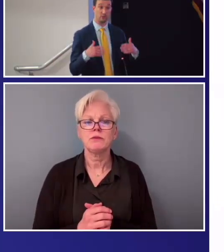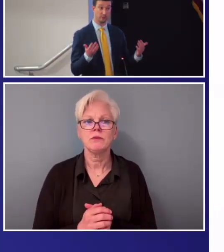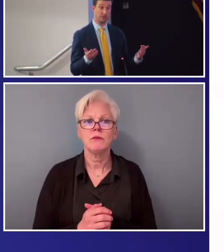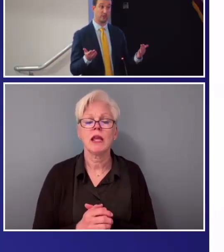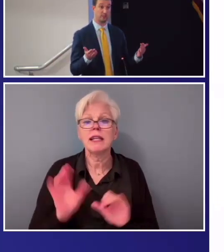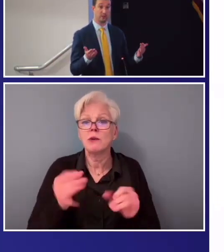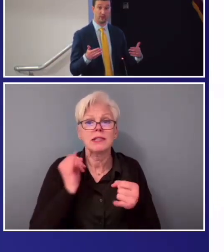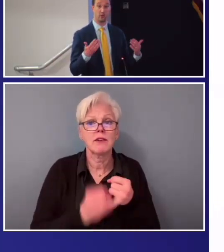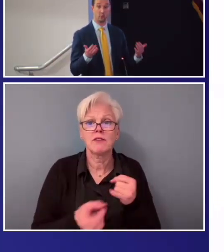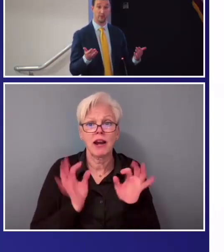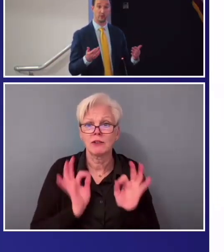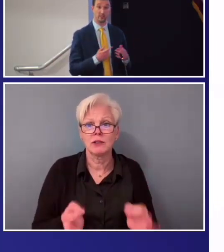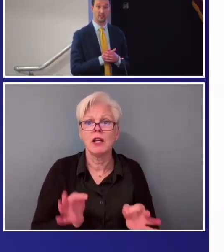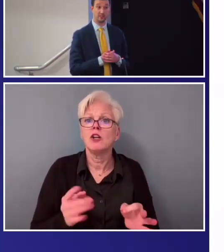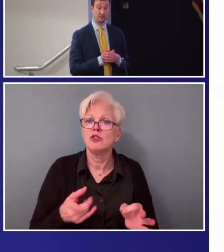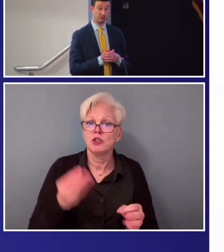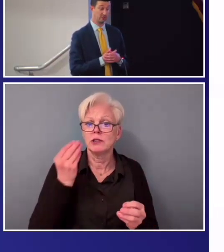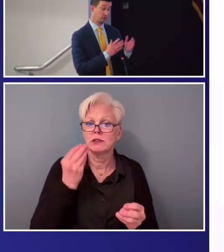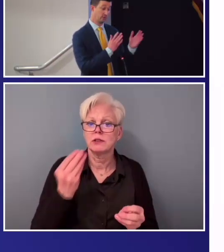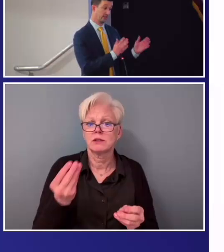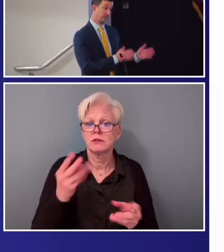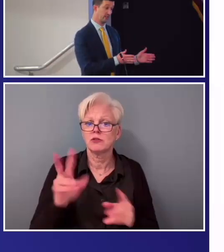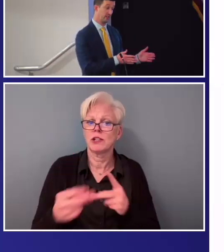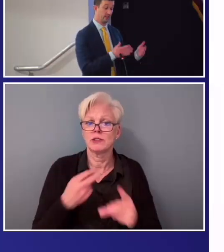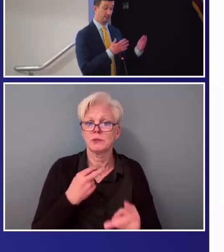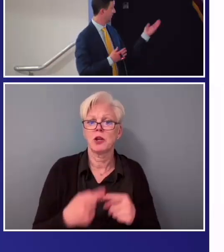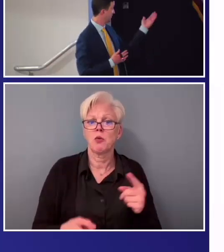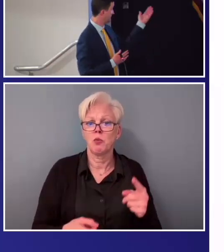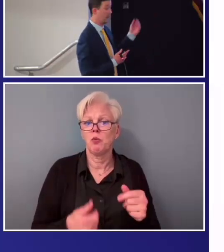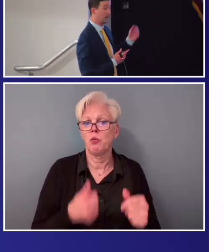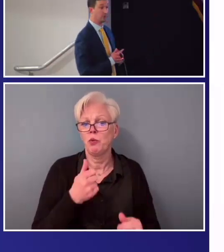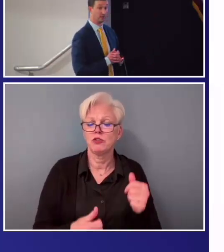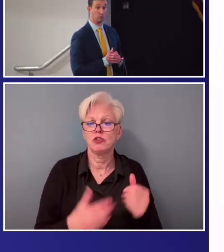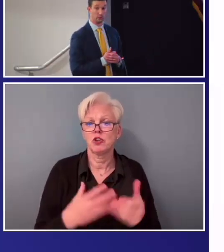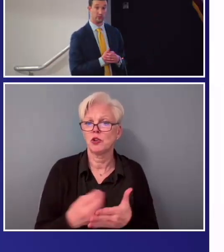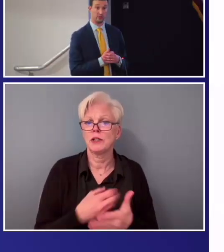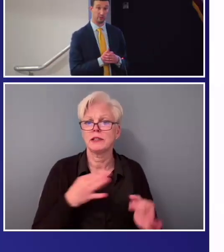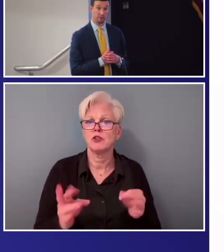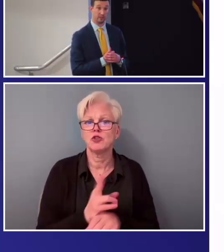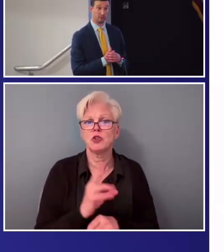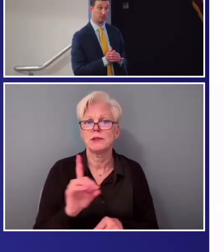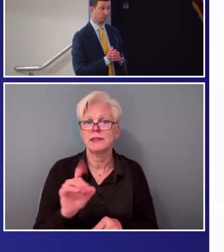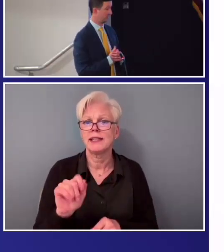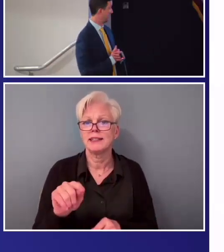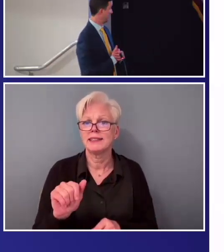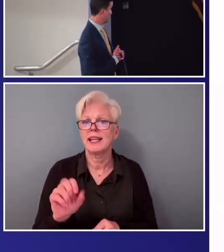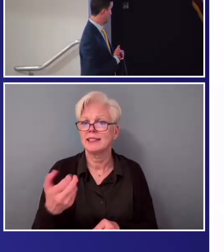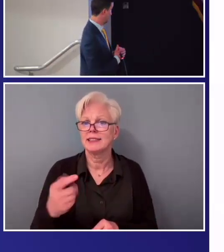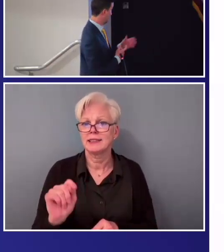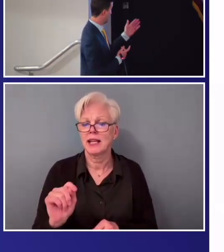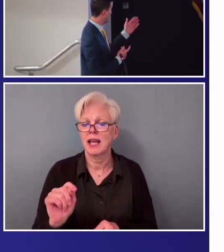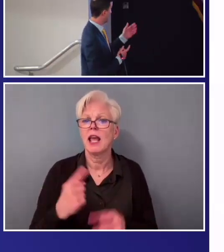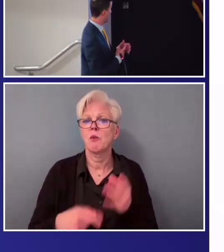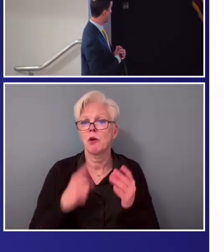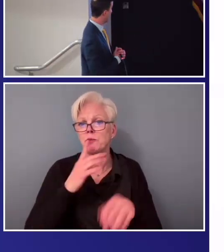We're just being transparent on what the earnings definition is used in the data set, and that these are the options that would currently be available to us in the American Community Survey.